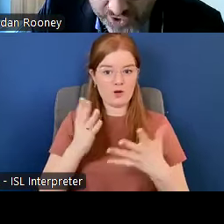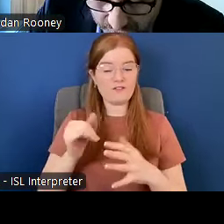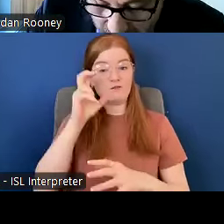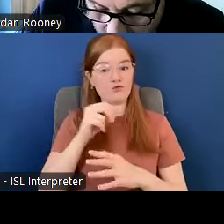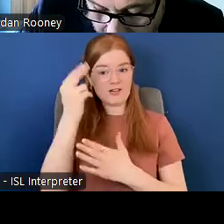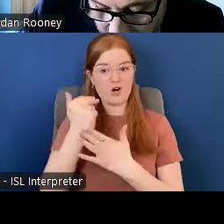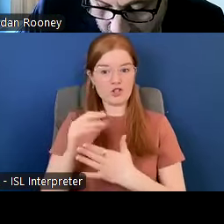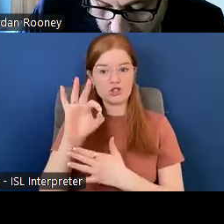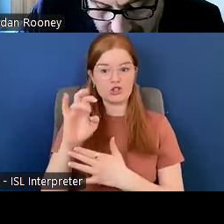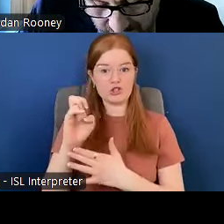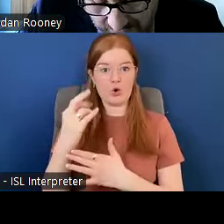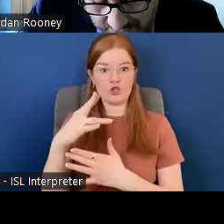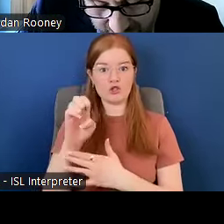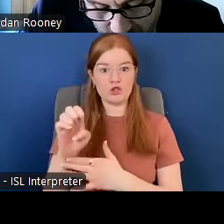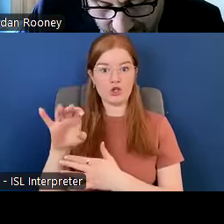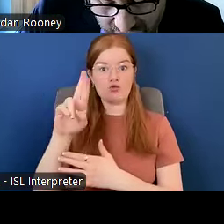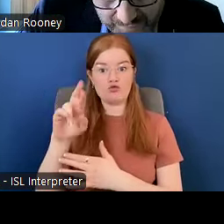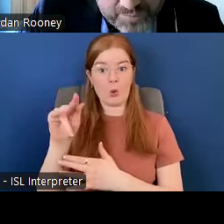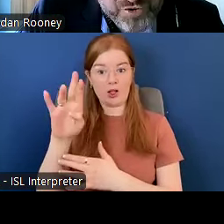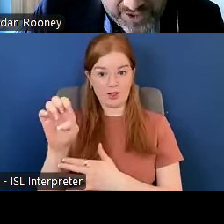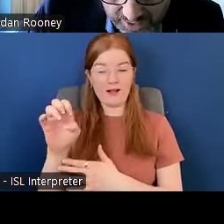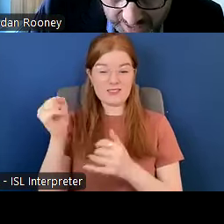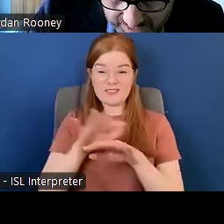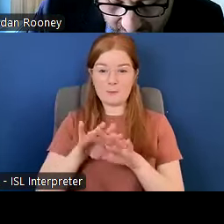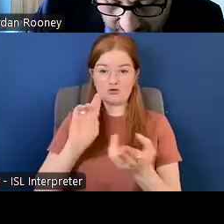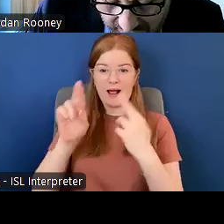George Rouault, who received a similar reaction from traditionalist circles in